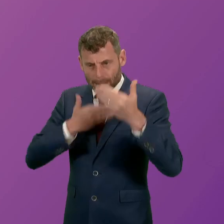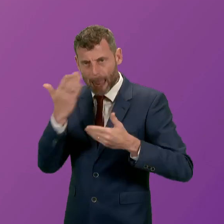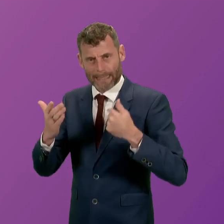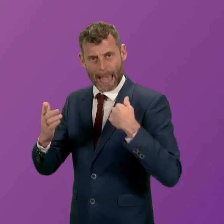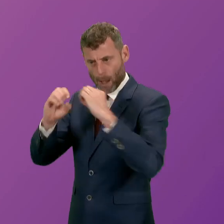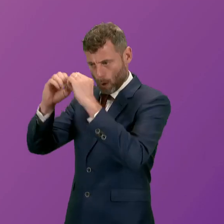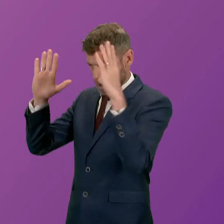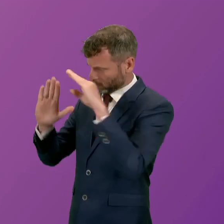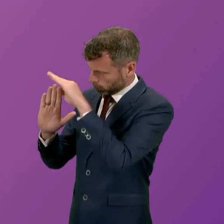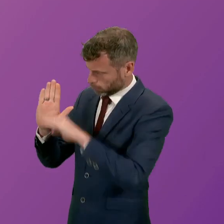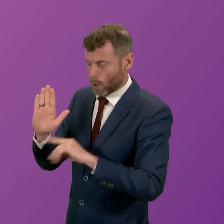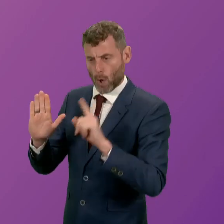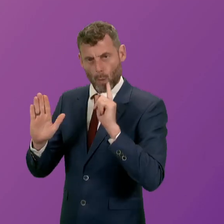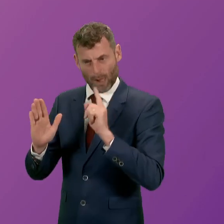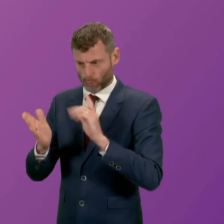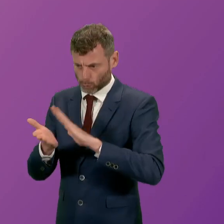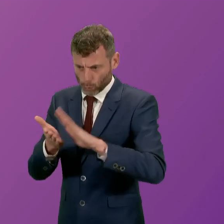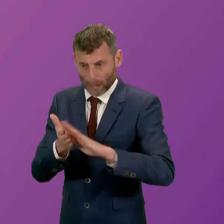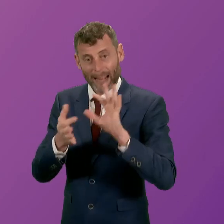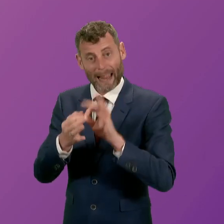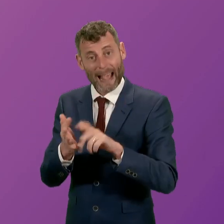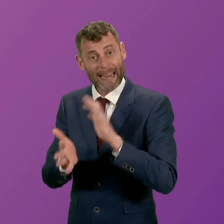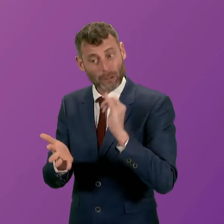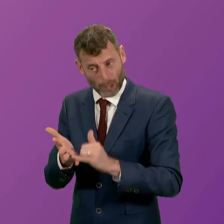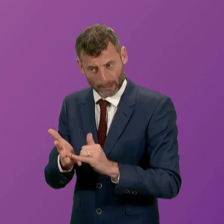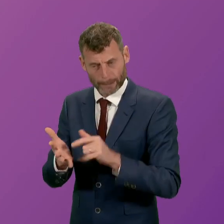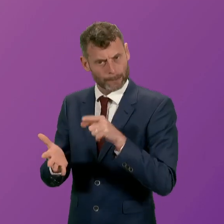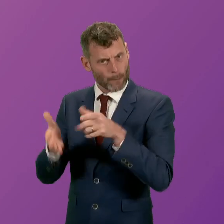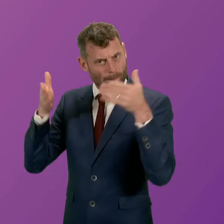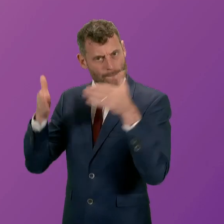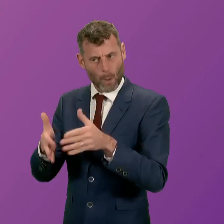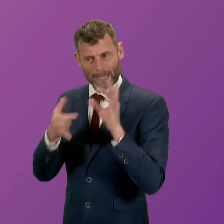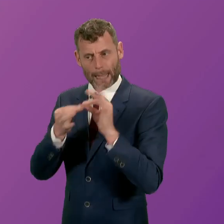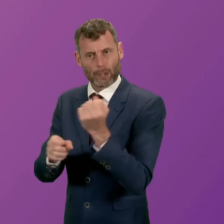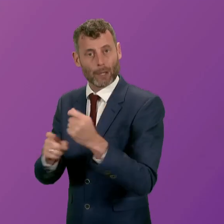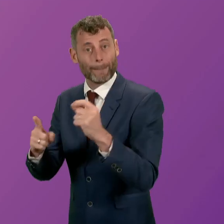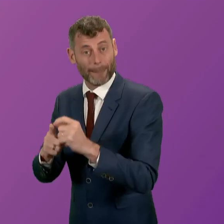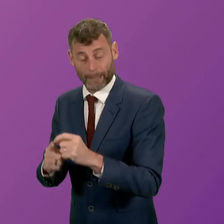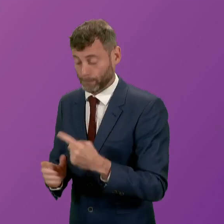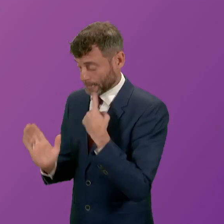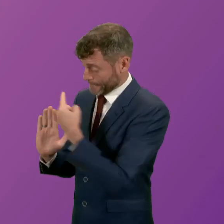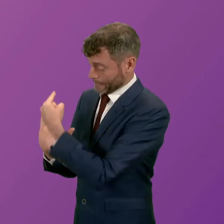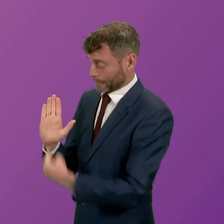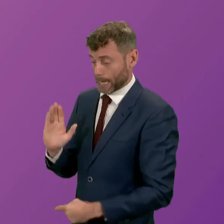health service to meet the demand for appointments with GPs. It will include the delivery of 100,000